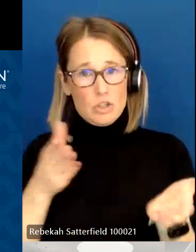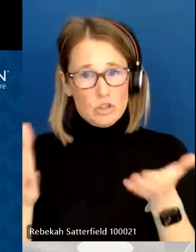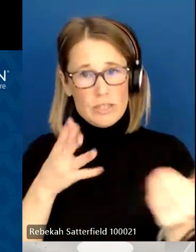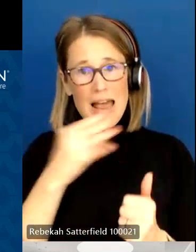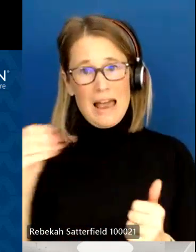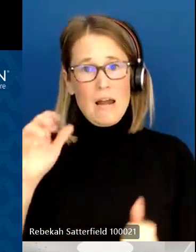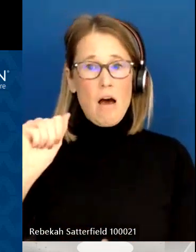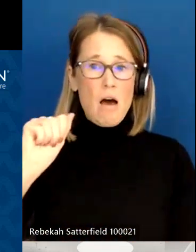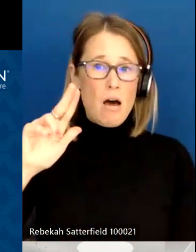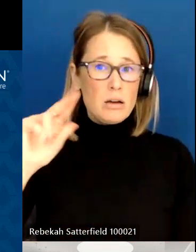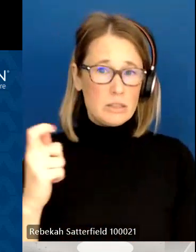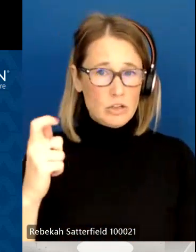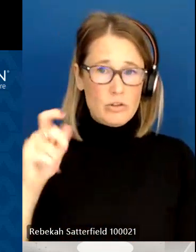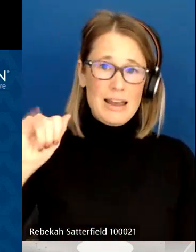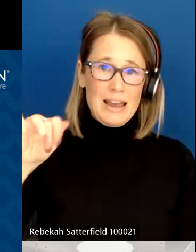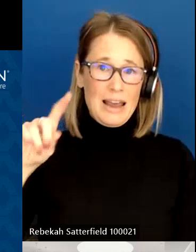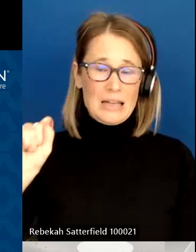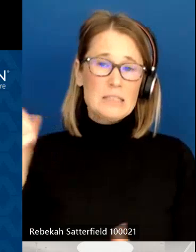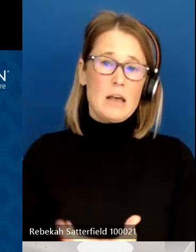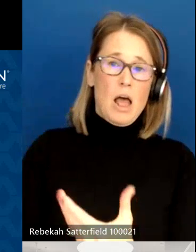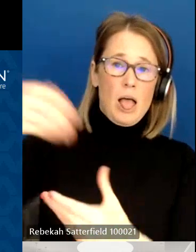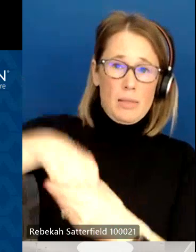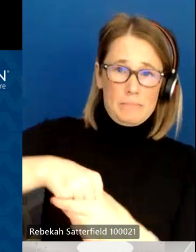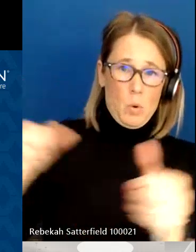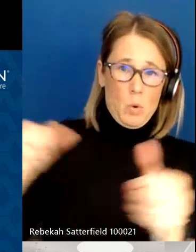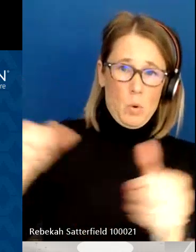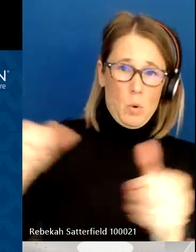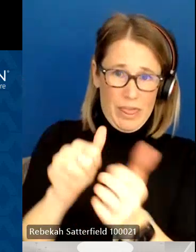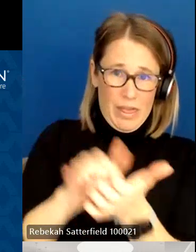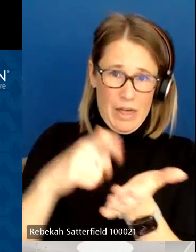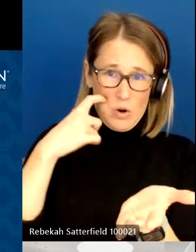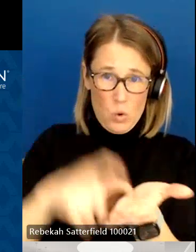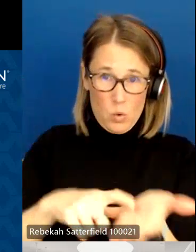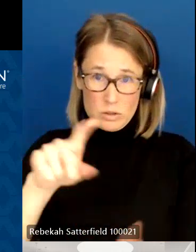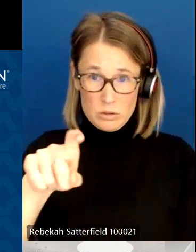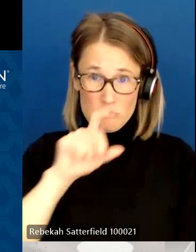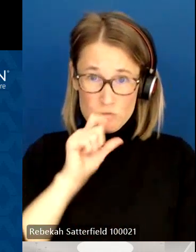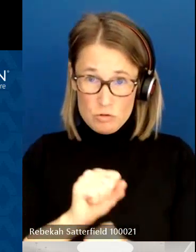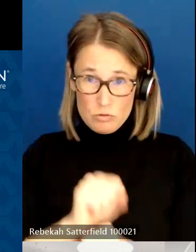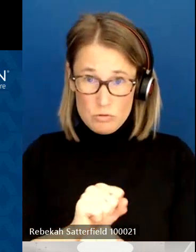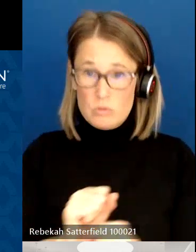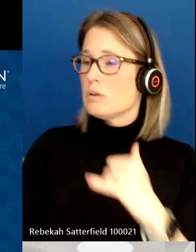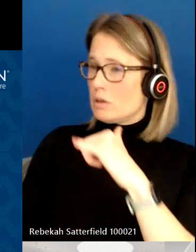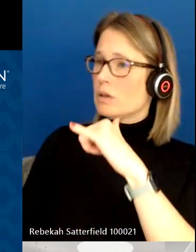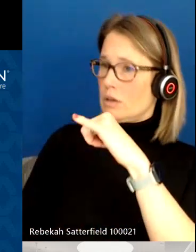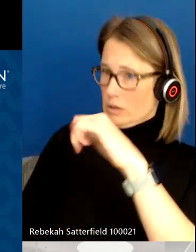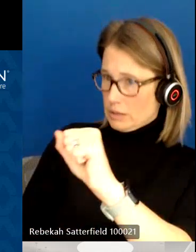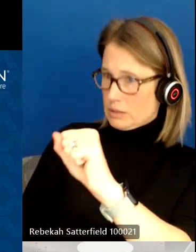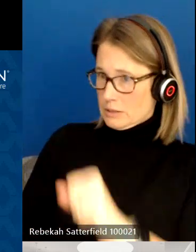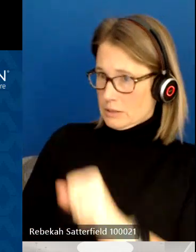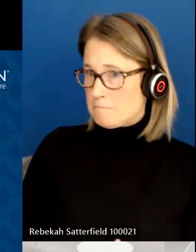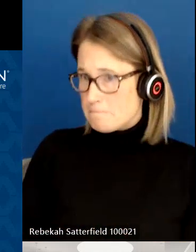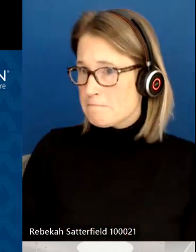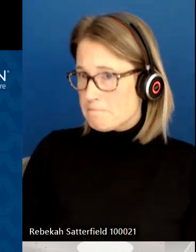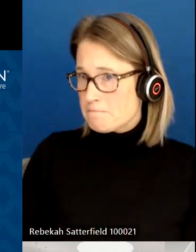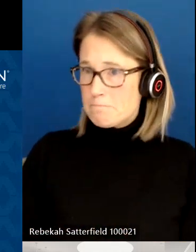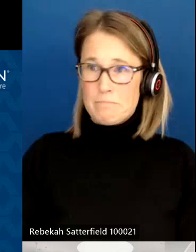AIDS accompanies that notice is that accurate yes it is thank you and if you post it physically it